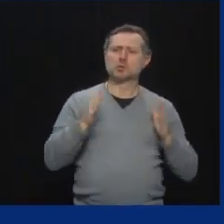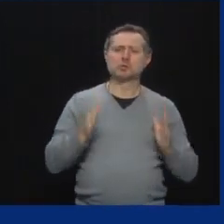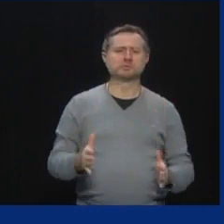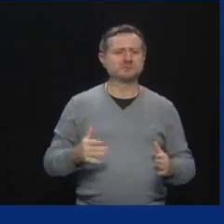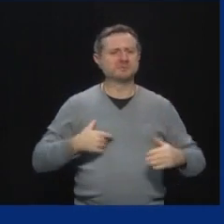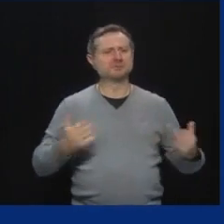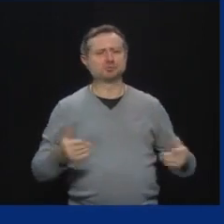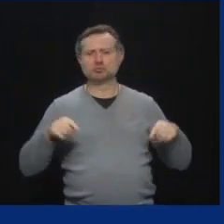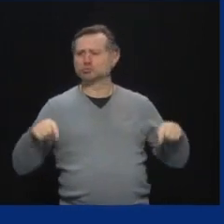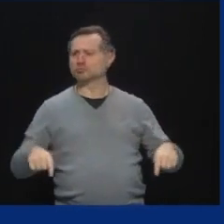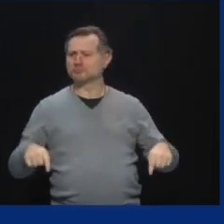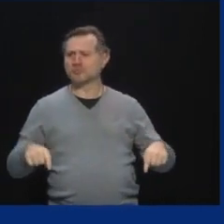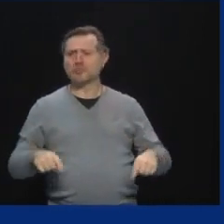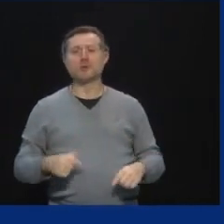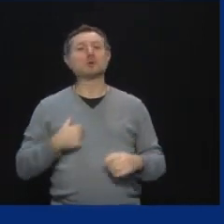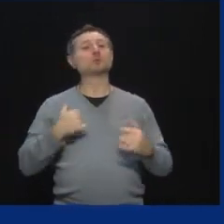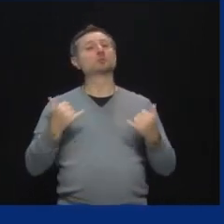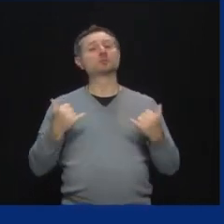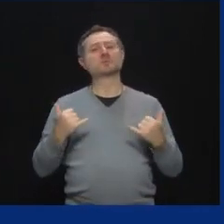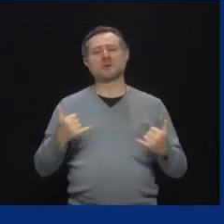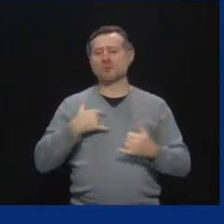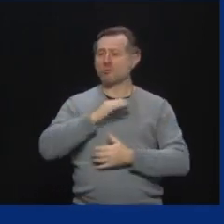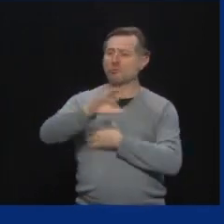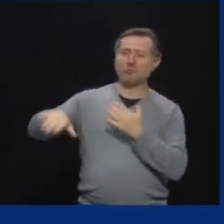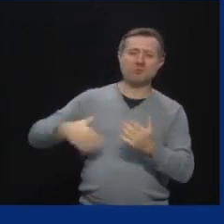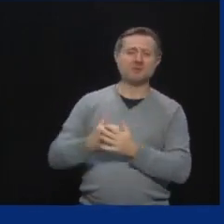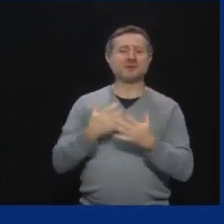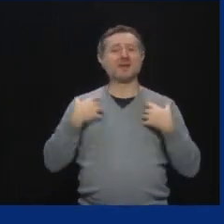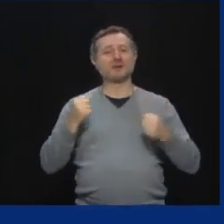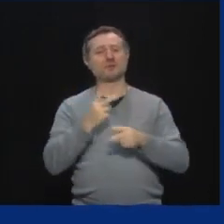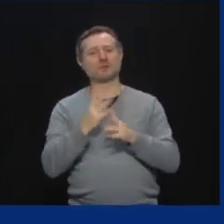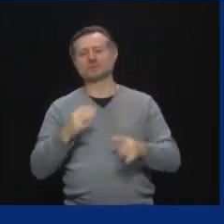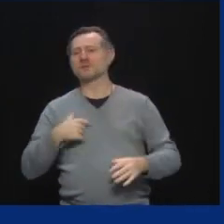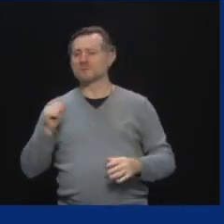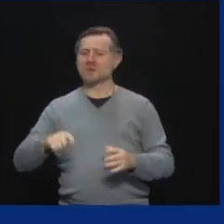basically right now, all healthcare workers must be vaccinated for people